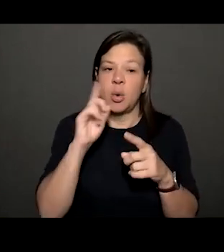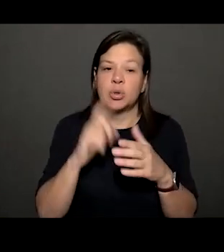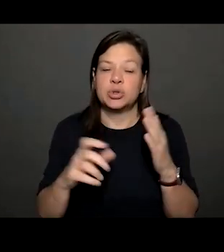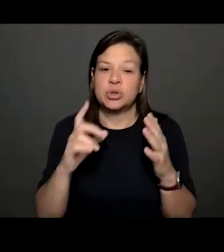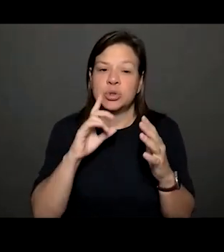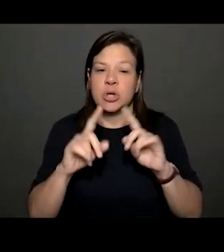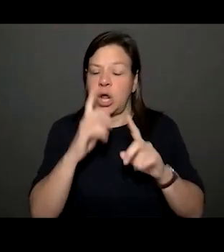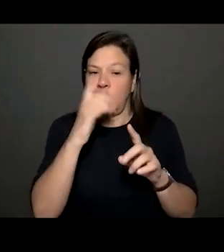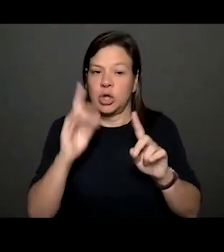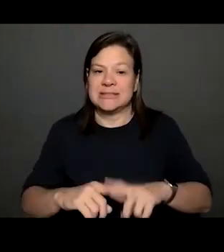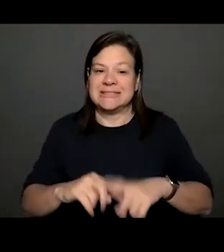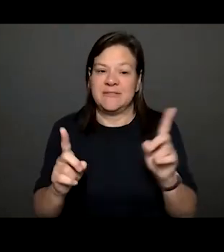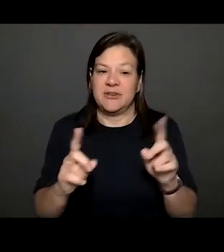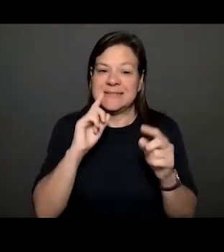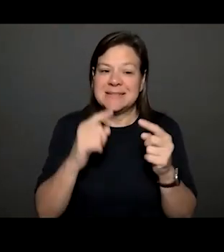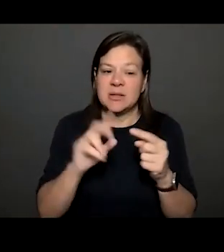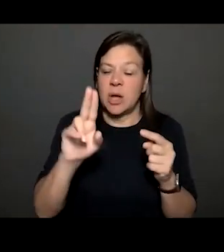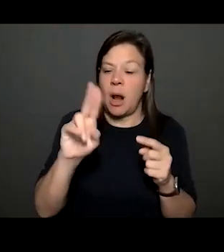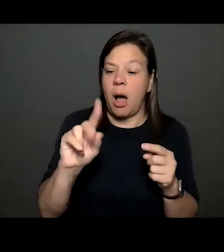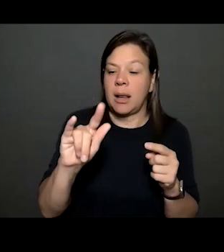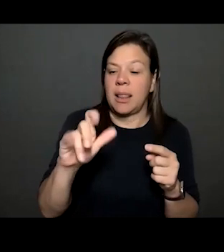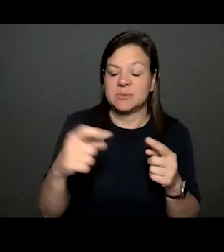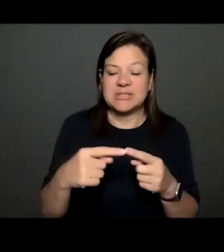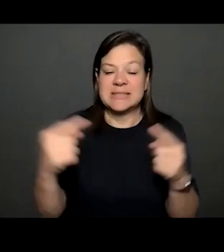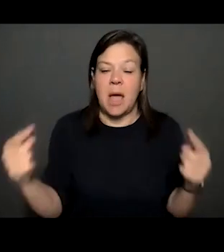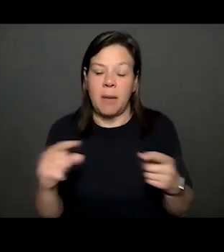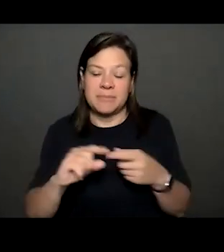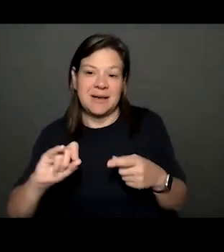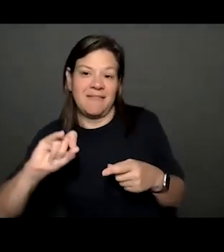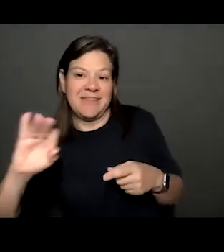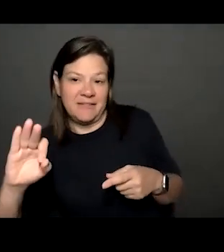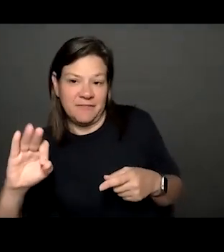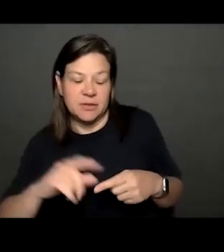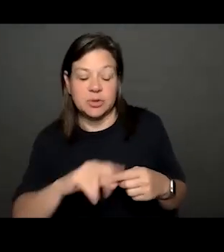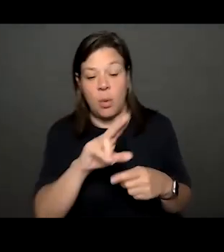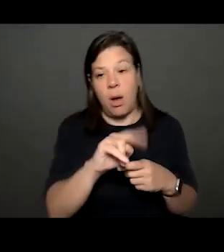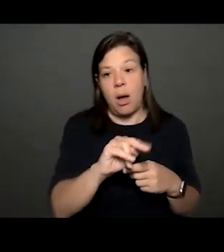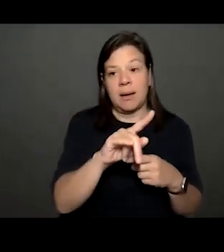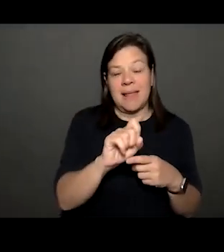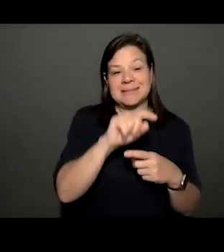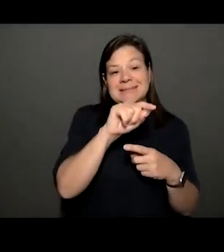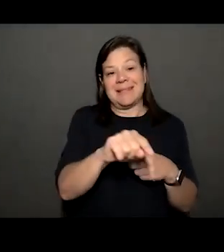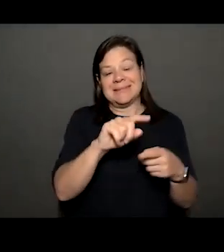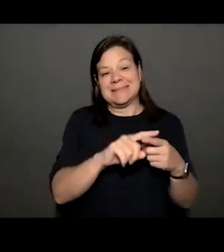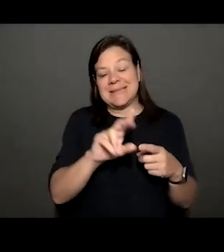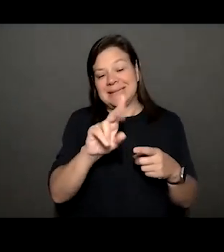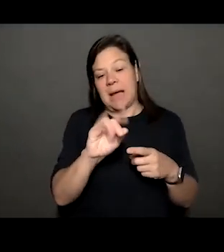UNLESS THE DYNAMIC, THIS PAGE IS A DYNAMIC CRM OBJECT PAGE.